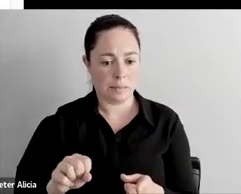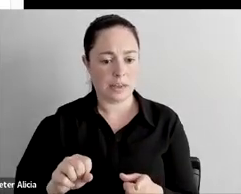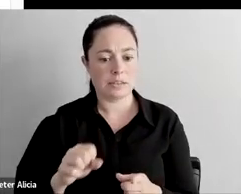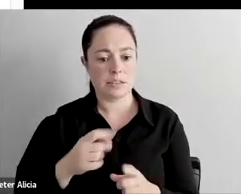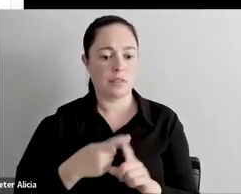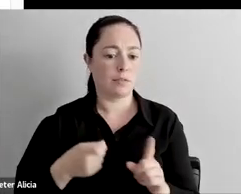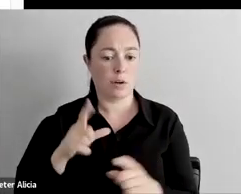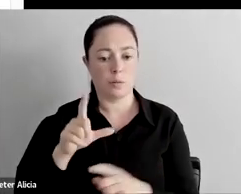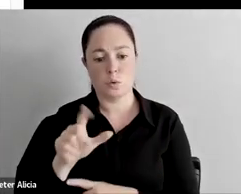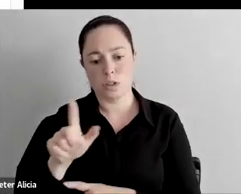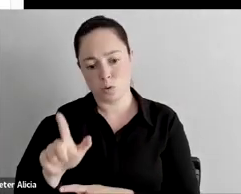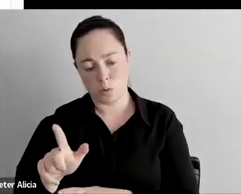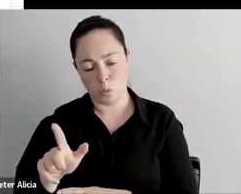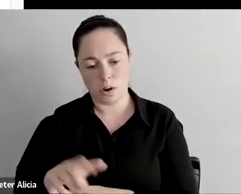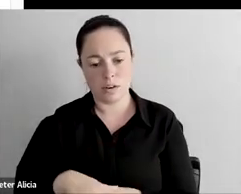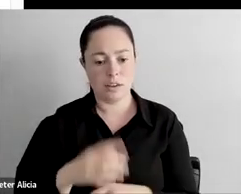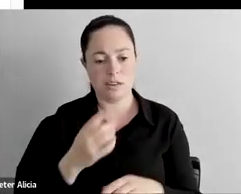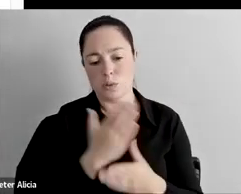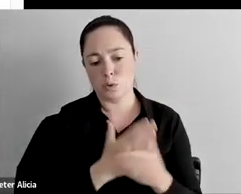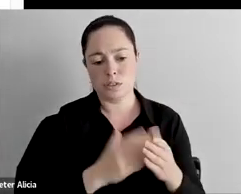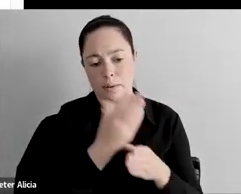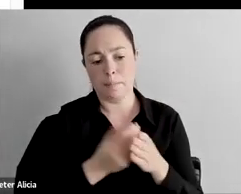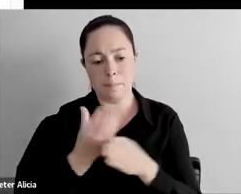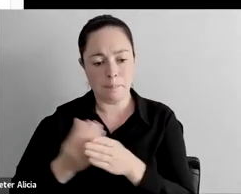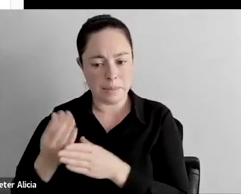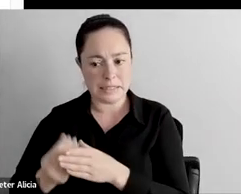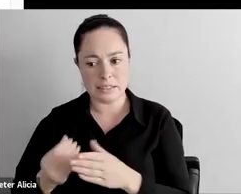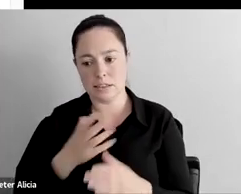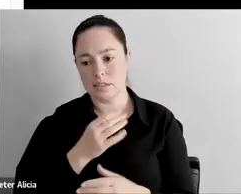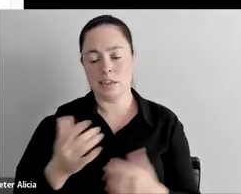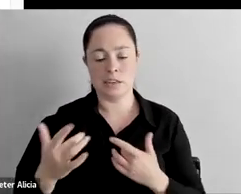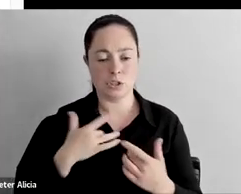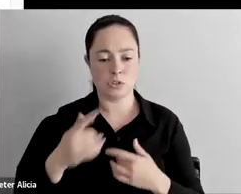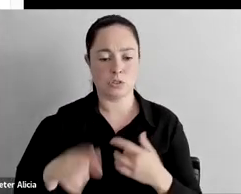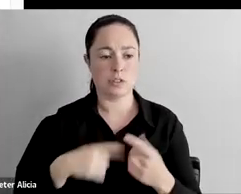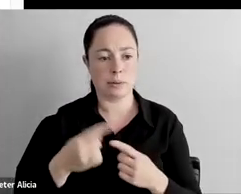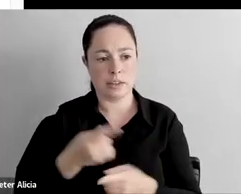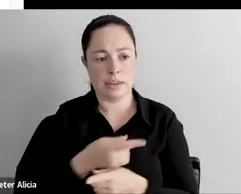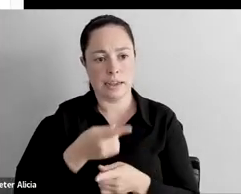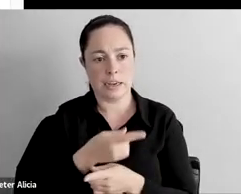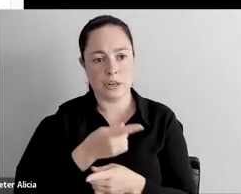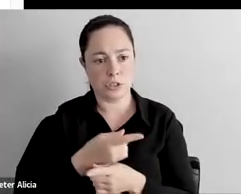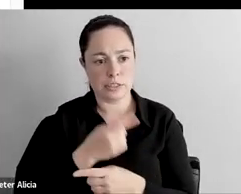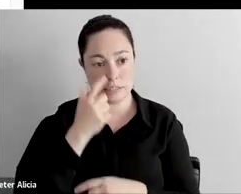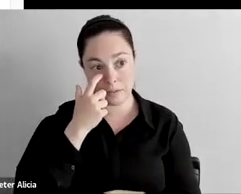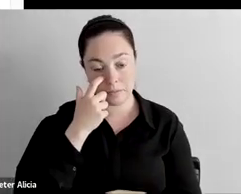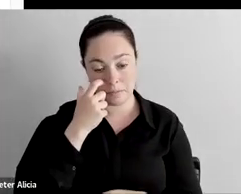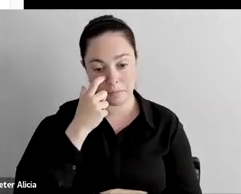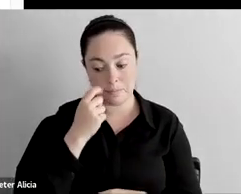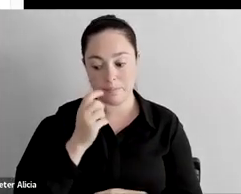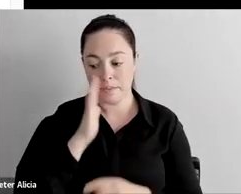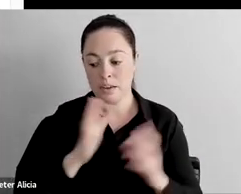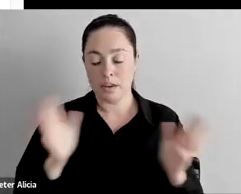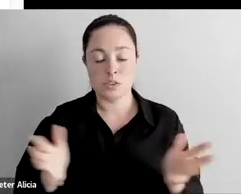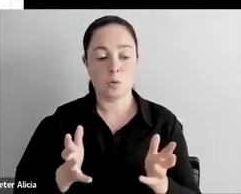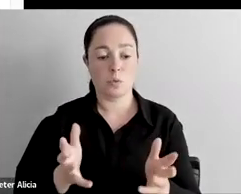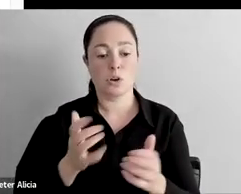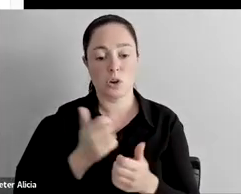well as concerns about the accuracy of the data. And so we do want to encourage everyone to explore the